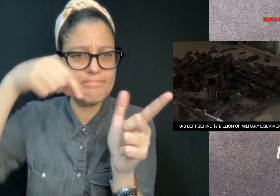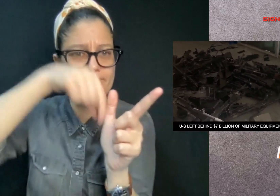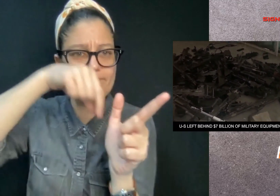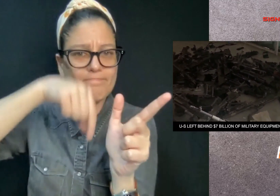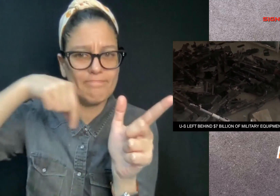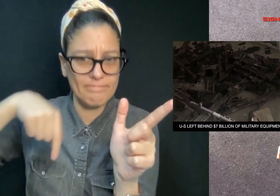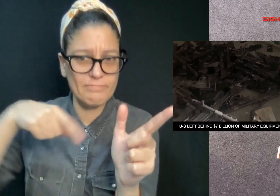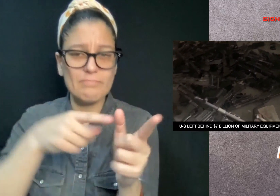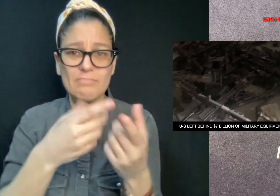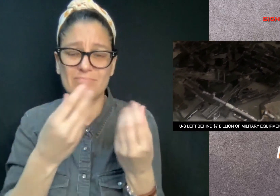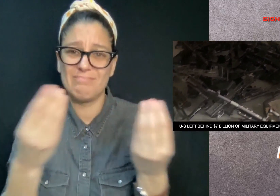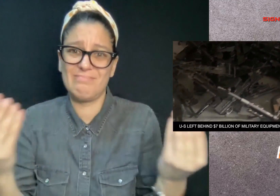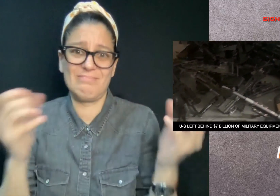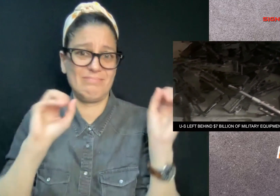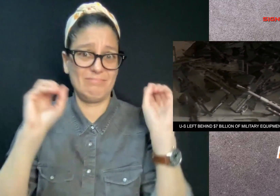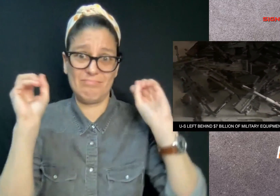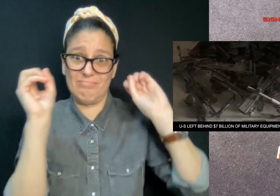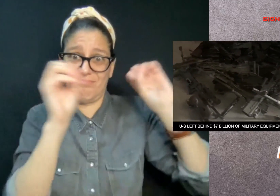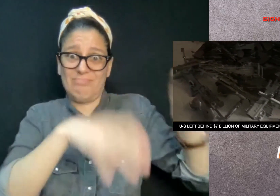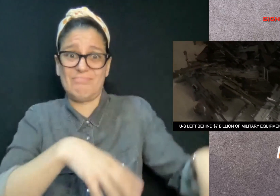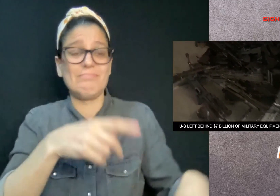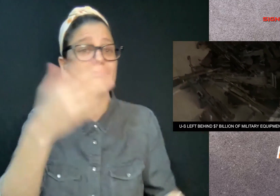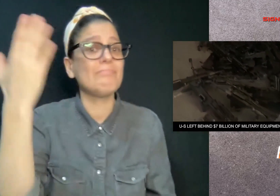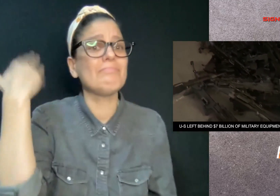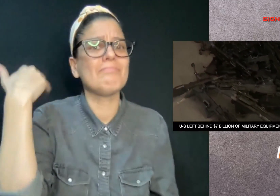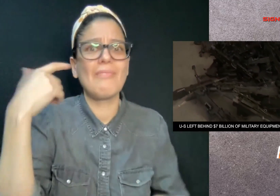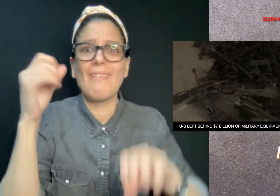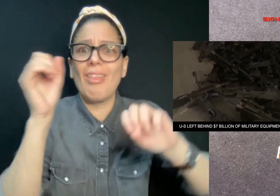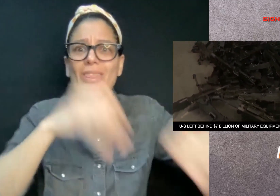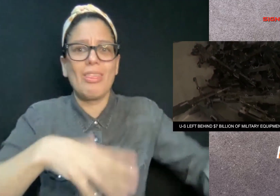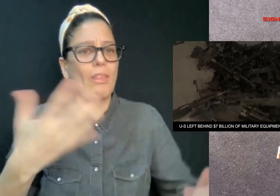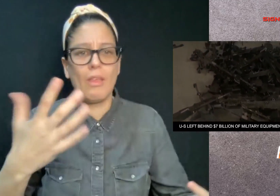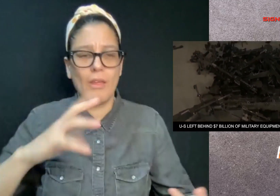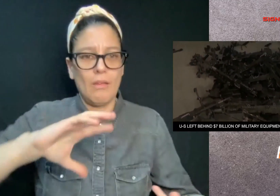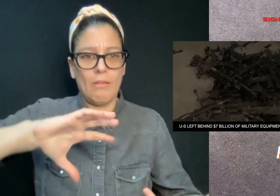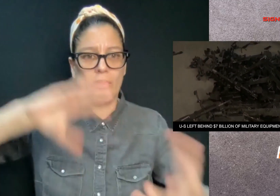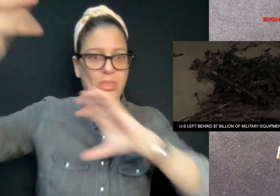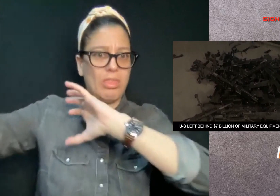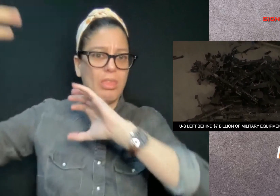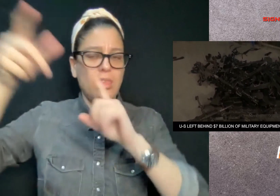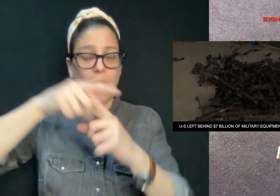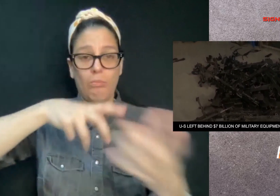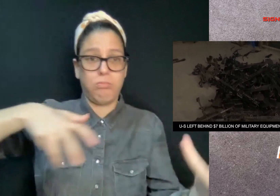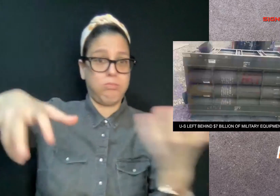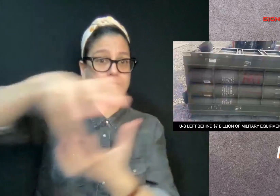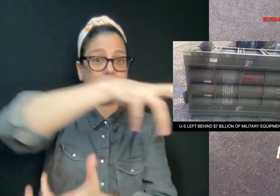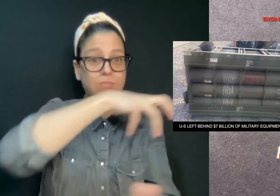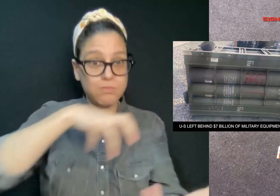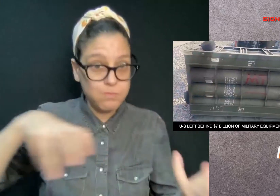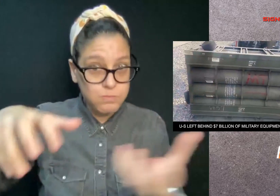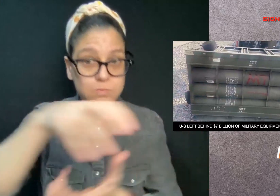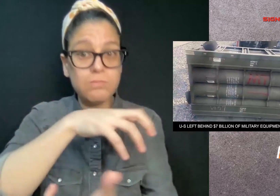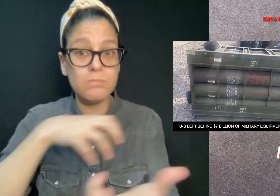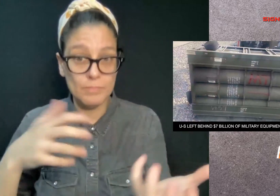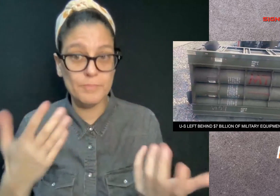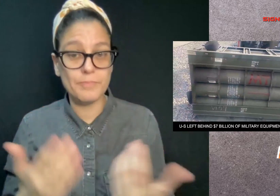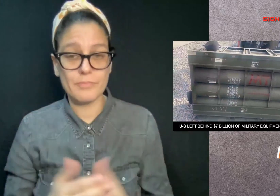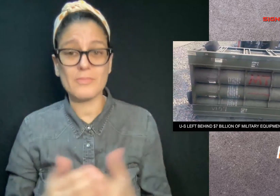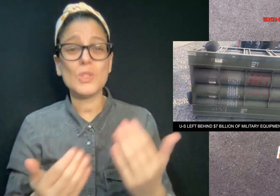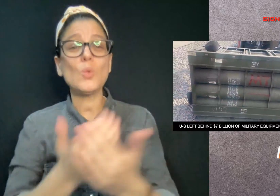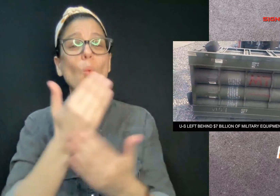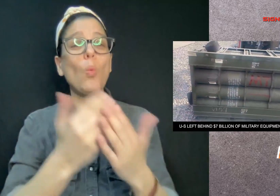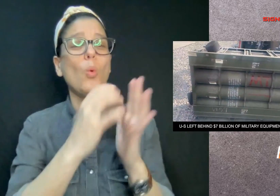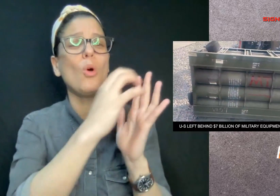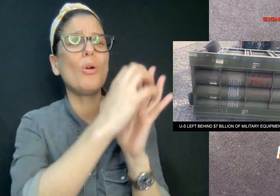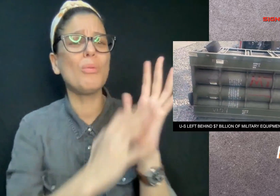weapons and close to 10,000 air to ground munitions the withdrawal from Afghanistan